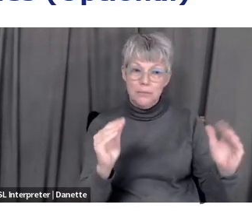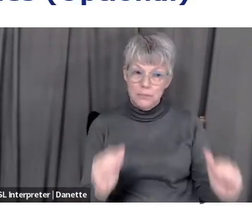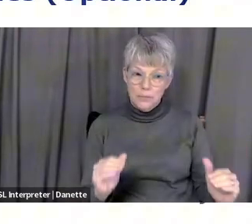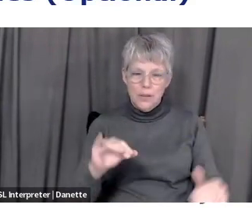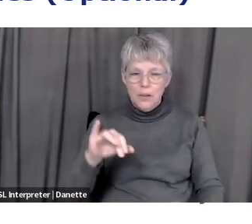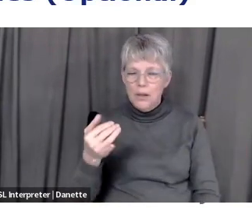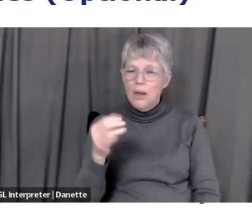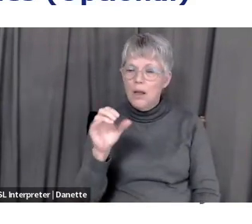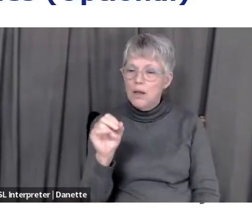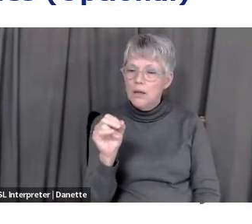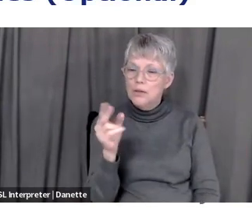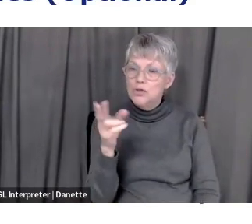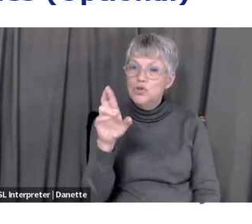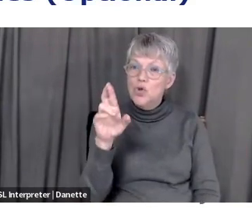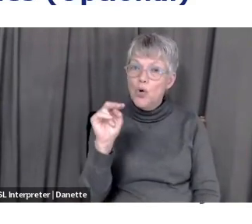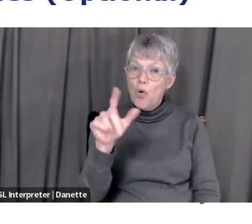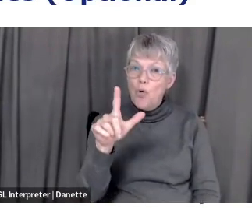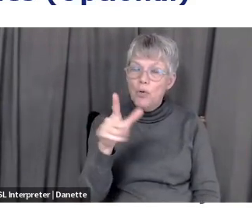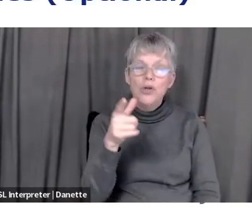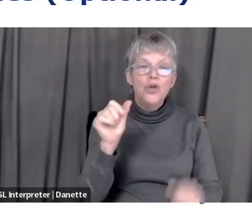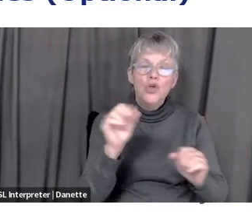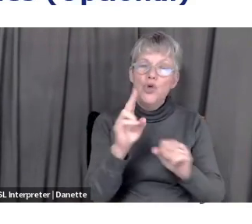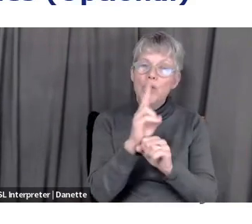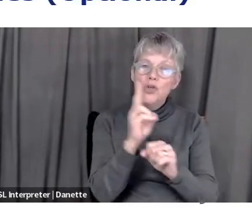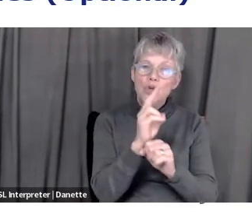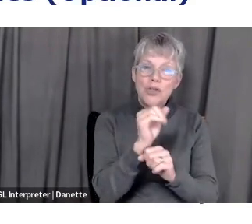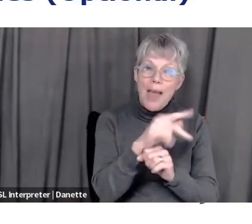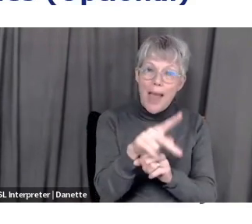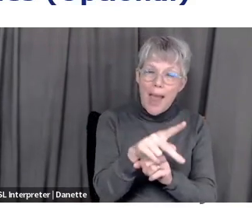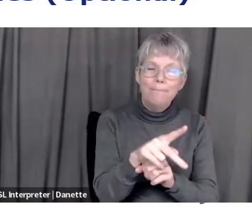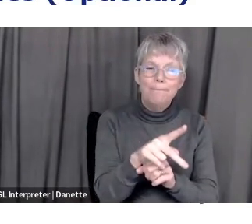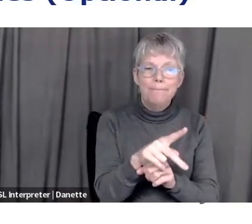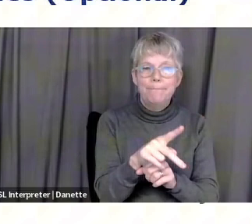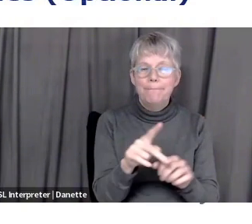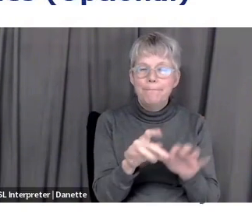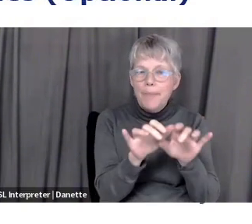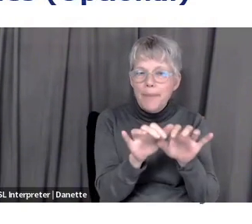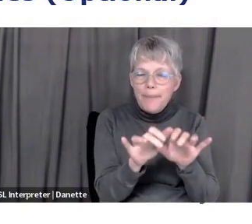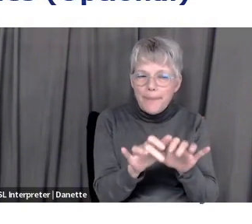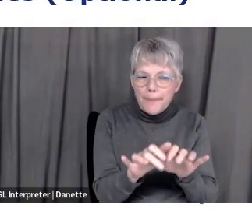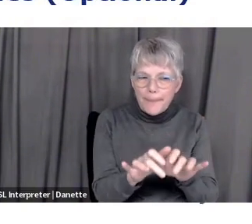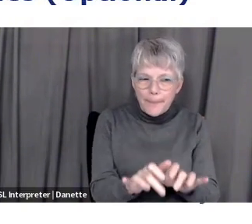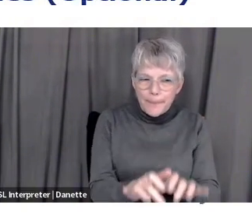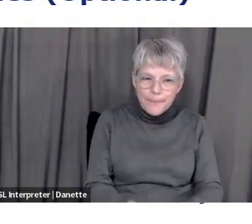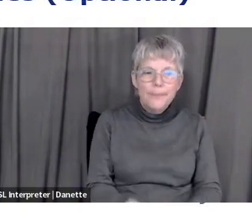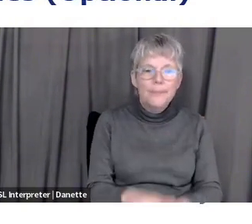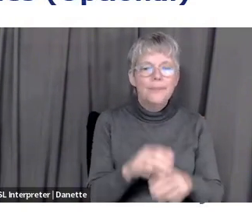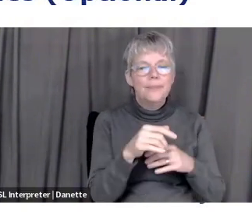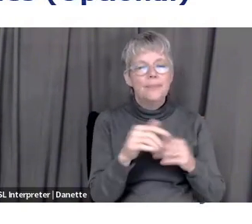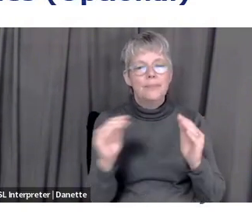We do have a journal and it is exactly that. You can use that in the app as a journal and use that however you would like.